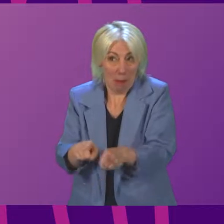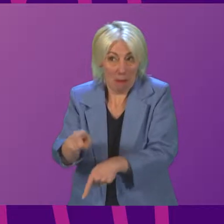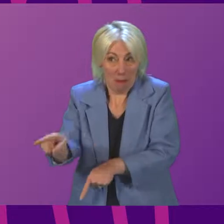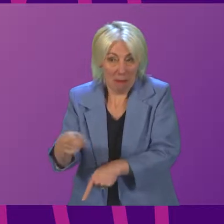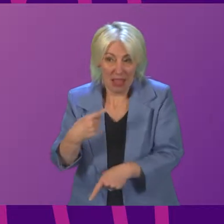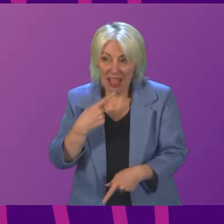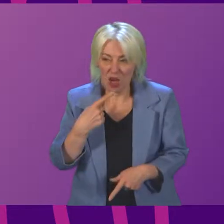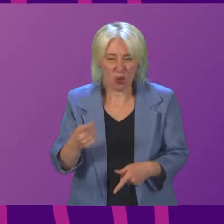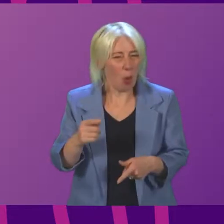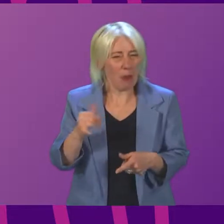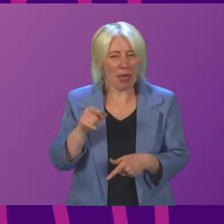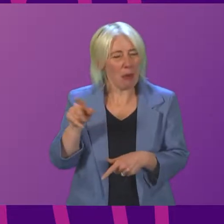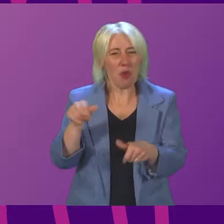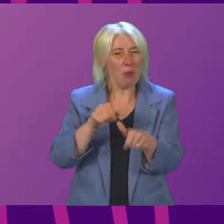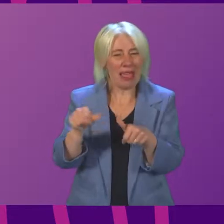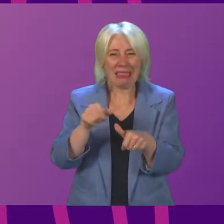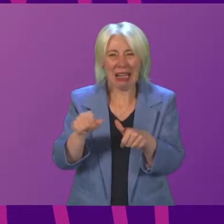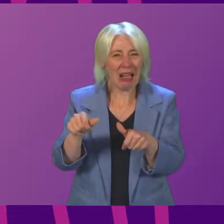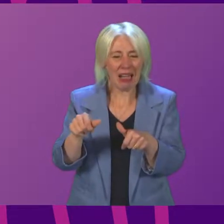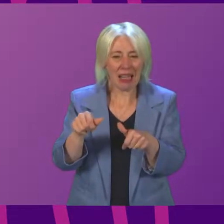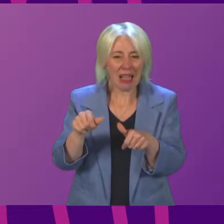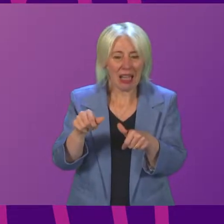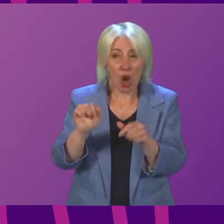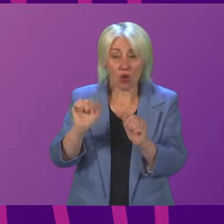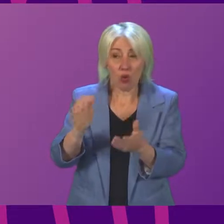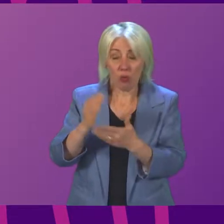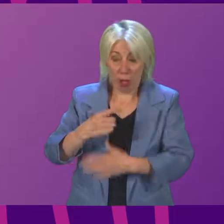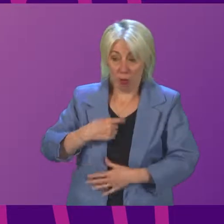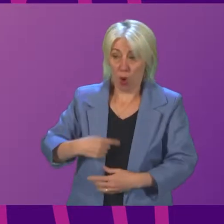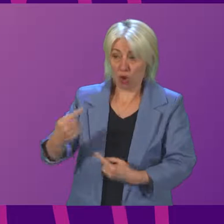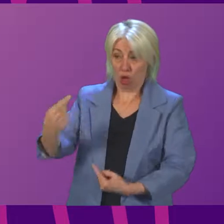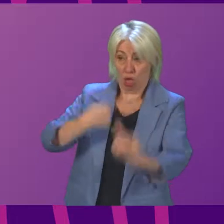steer away from remarkably personal attacks—I am used to them from him